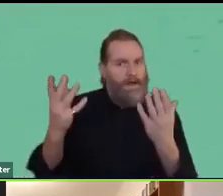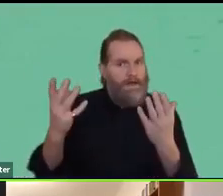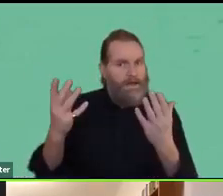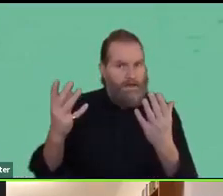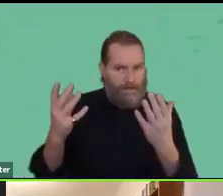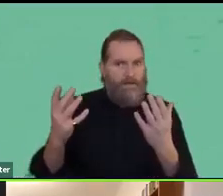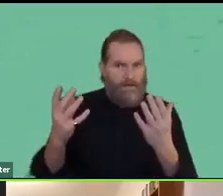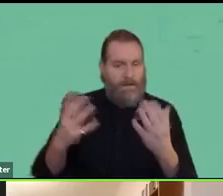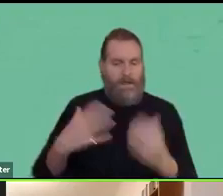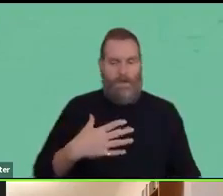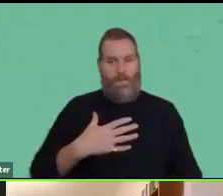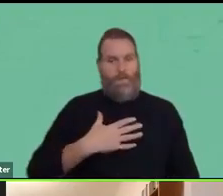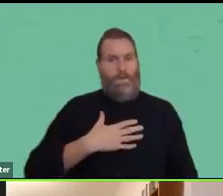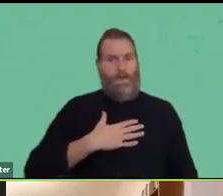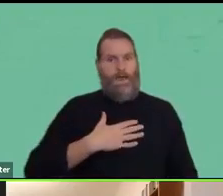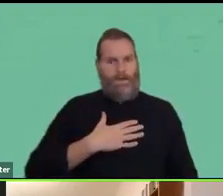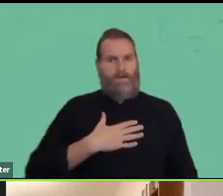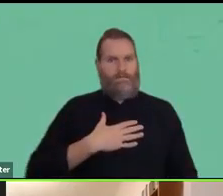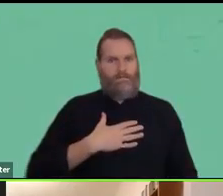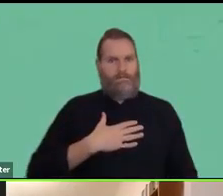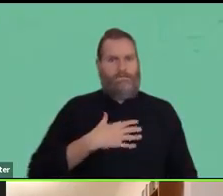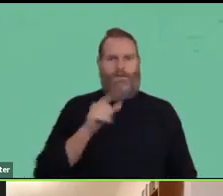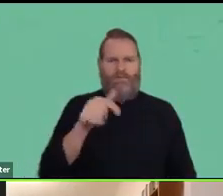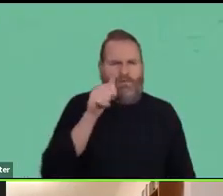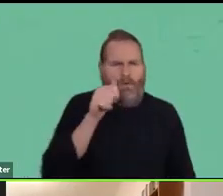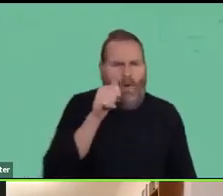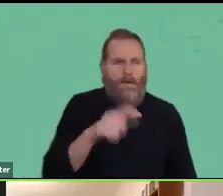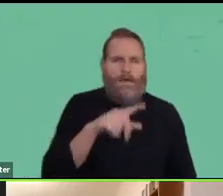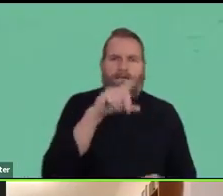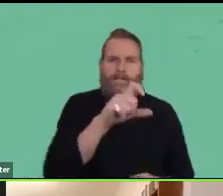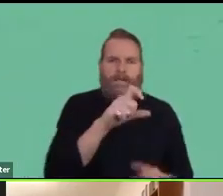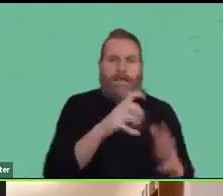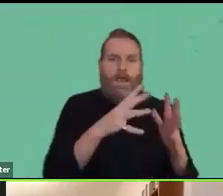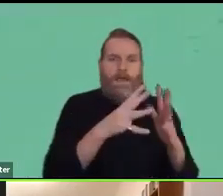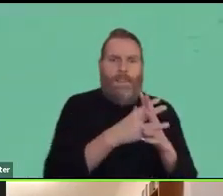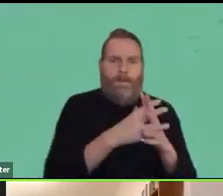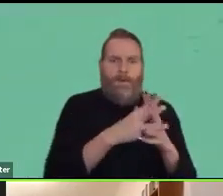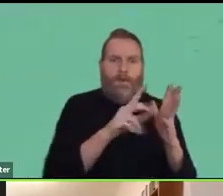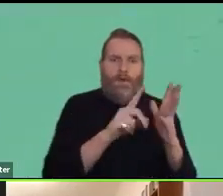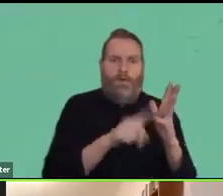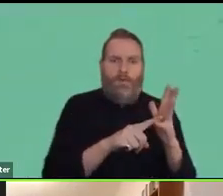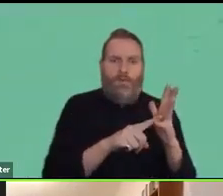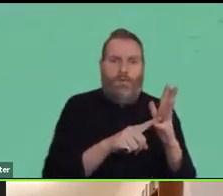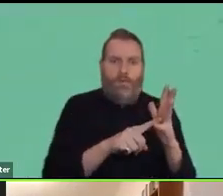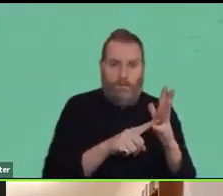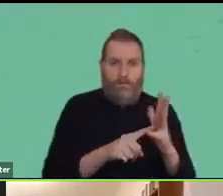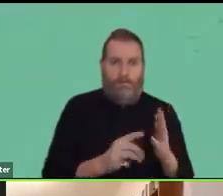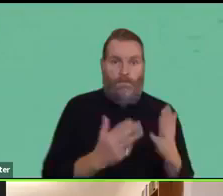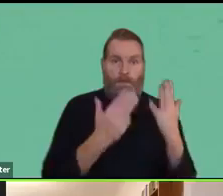communication workers union they just announced a ballot result with a 97% yes vote on a 72% turnout